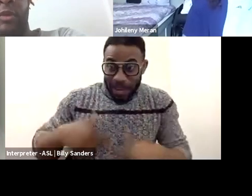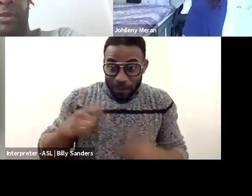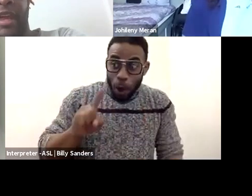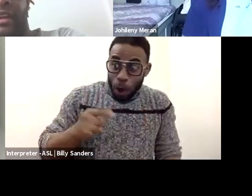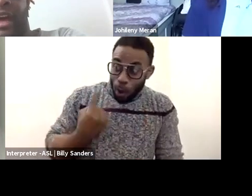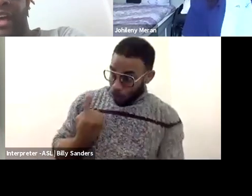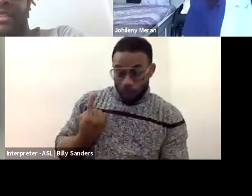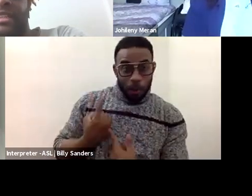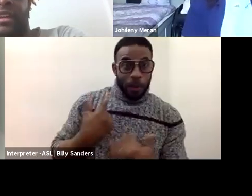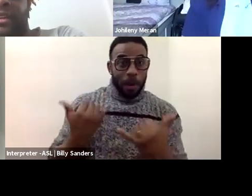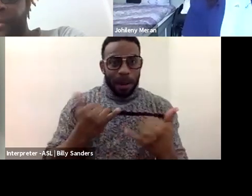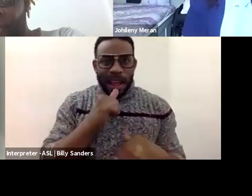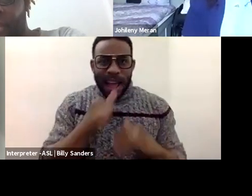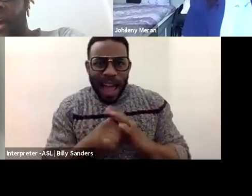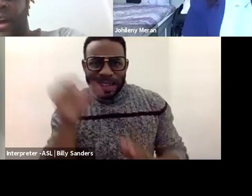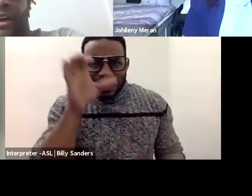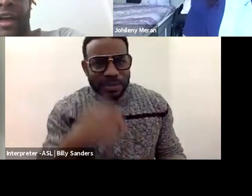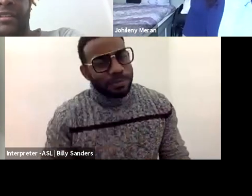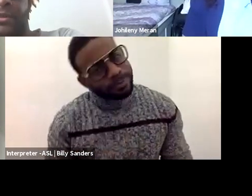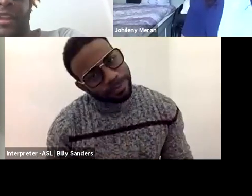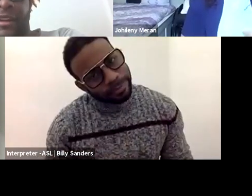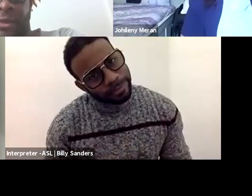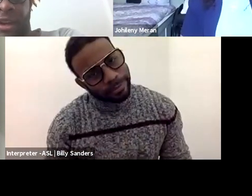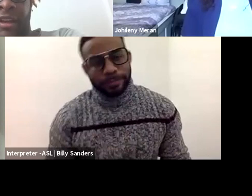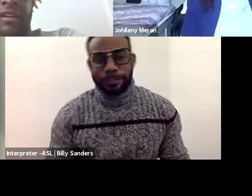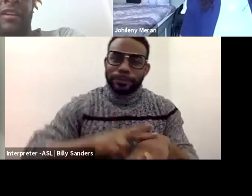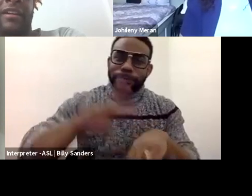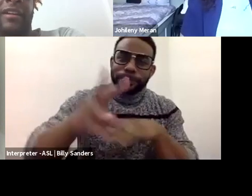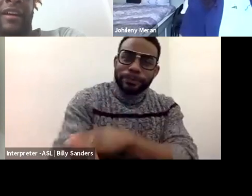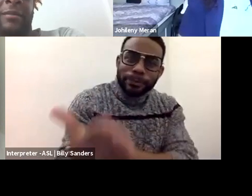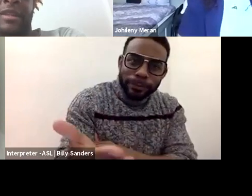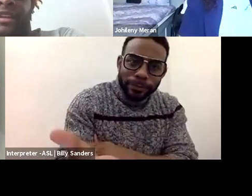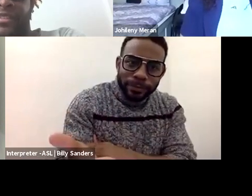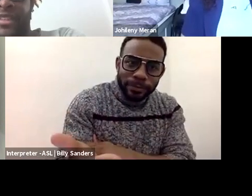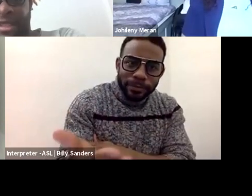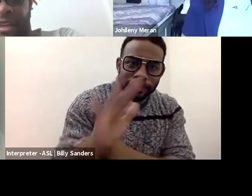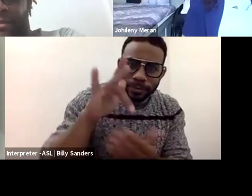we were playing hide and seek at 2:00 in the morning in the middle of the summer time and